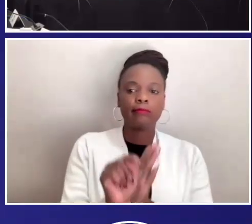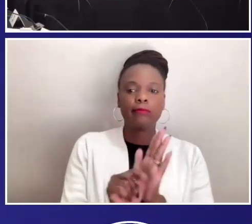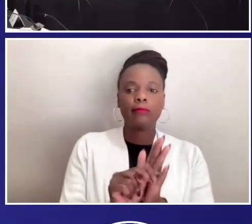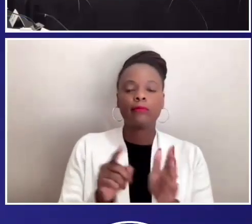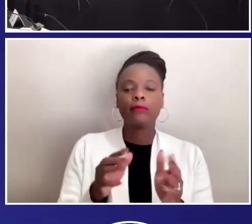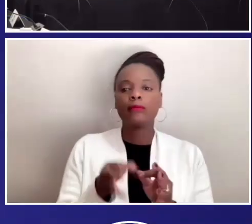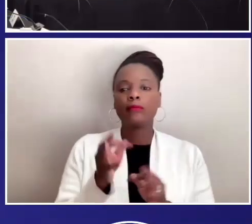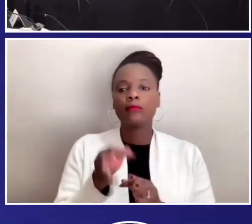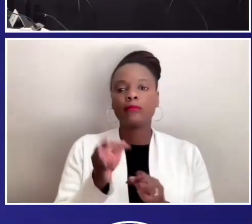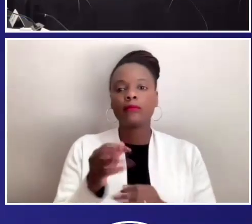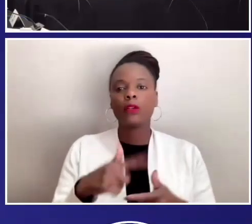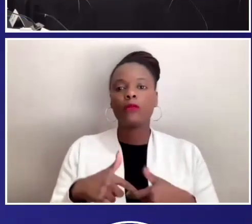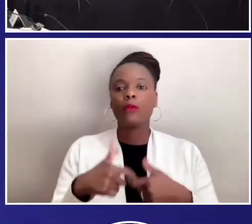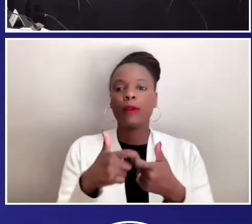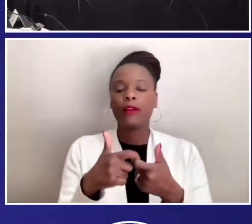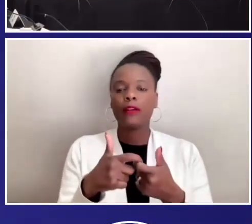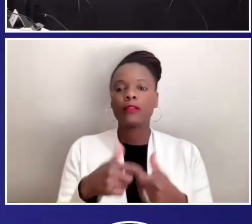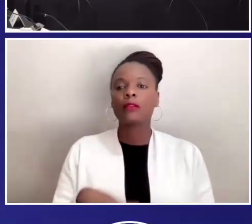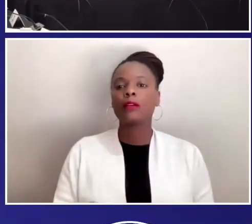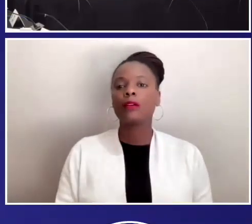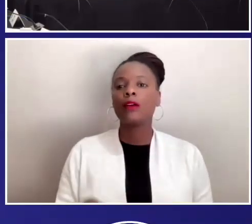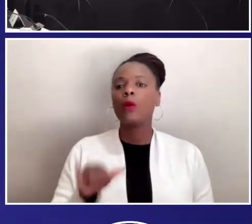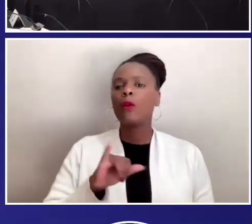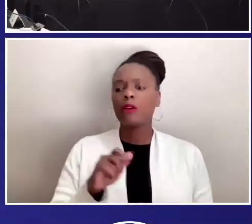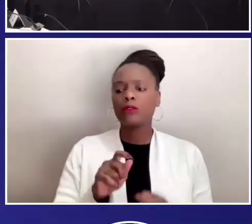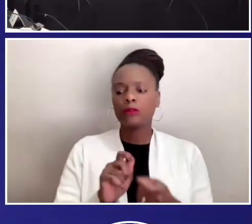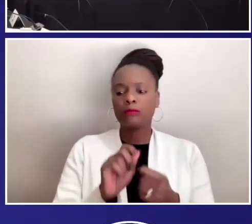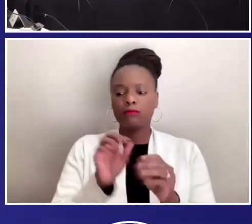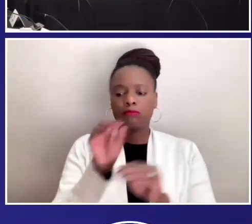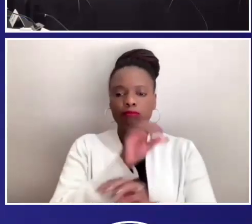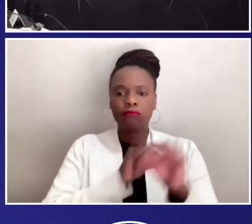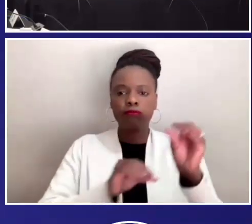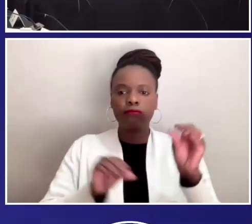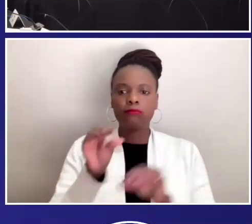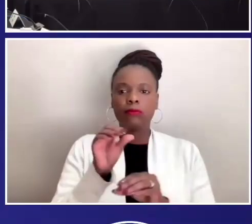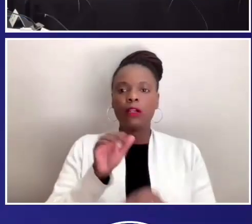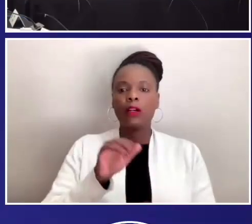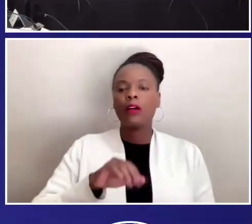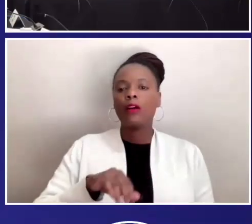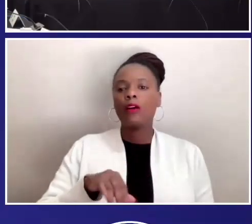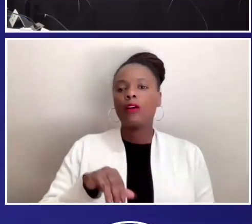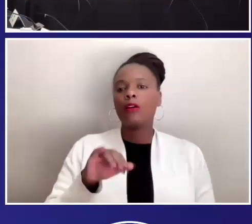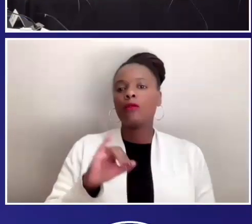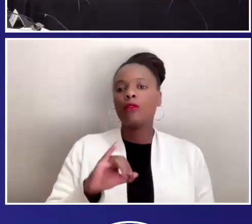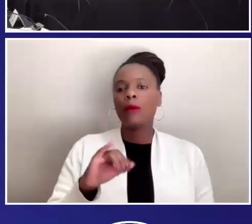renumerated Romanette one, Romanette two, Romanette three. We've added the repayment periods.